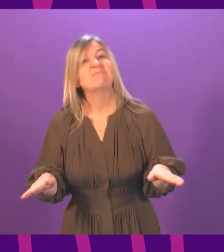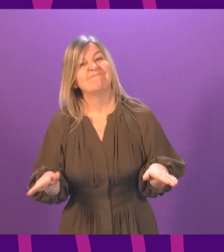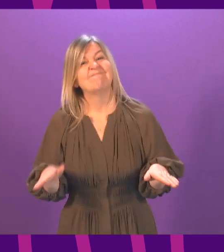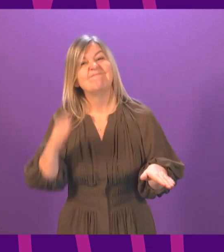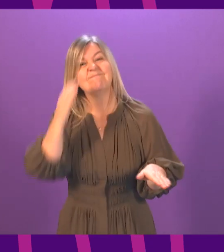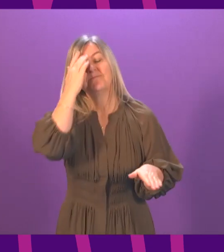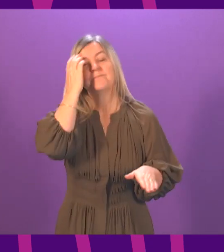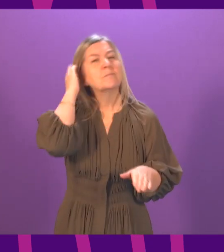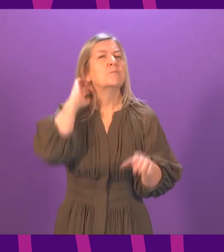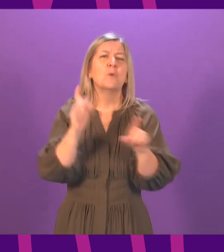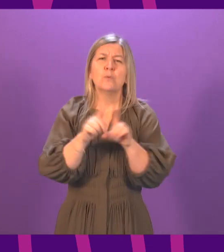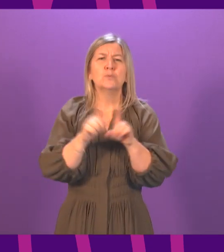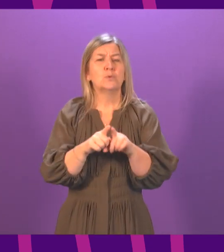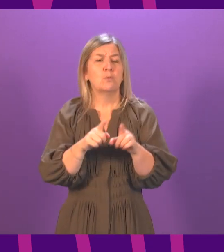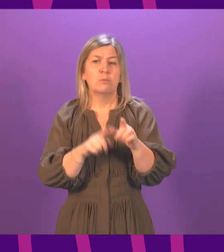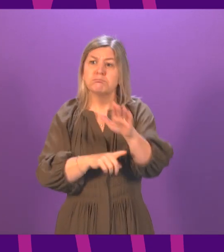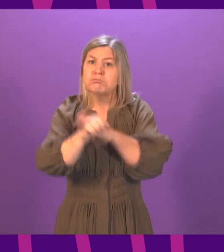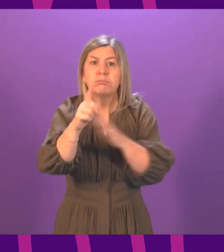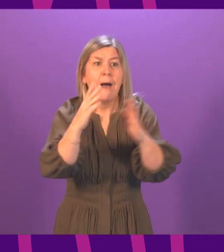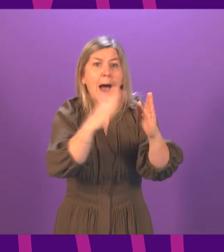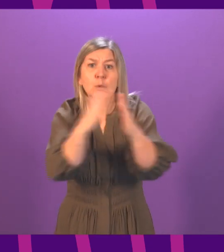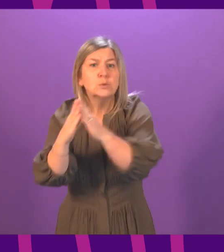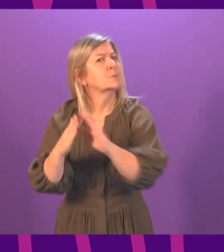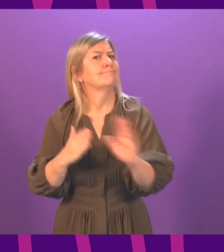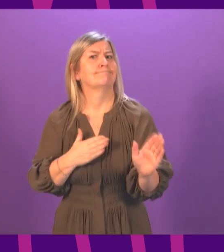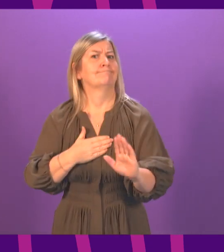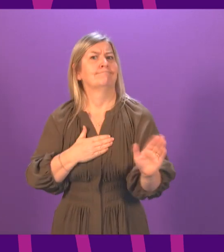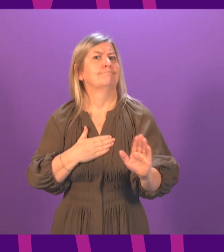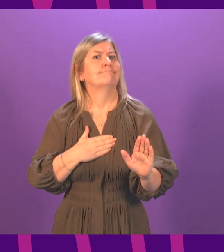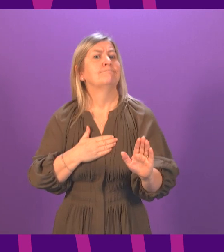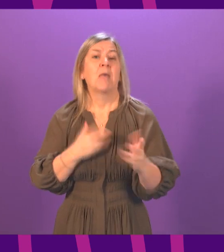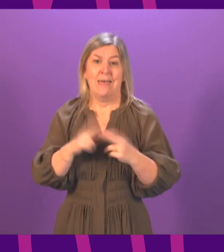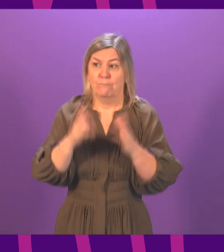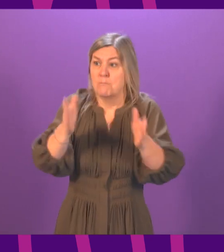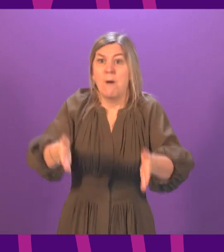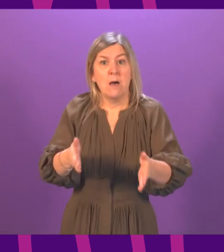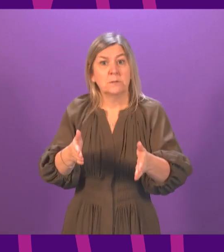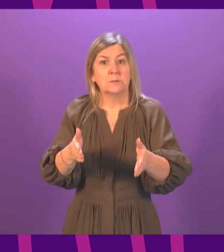into theirs, and on any occasion on which we require to be out of our homes, we should